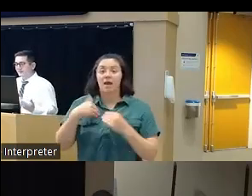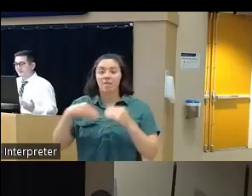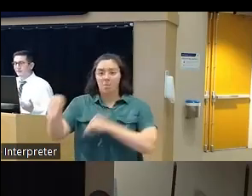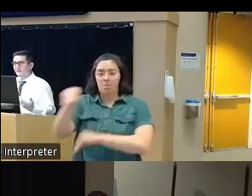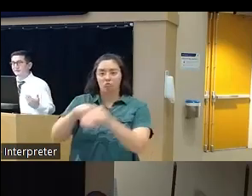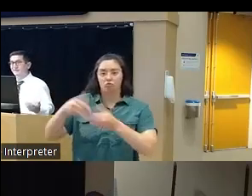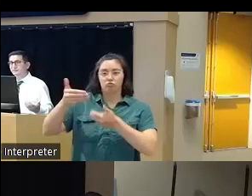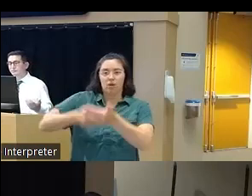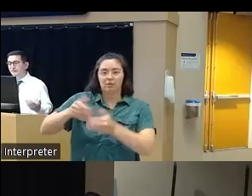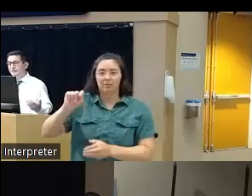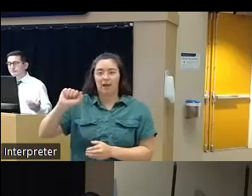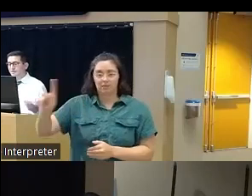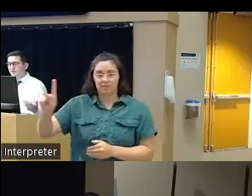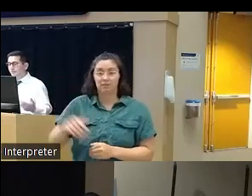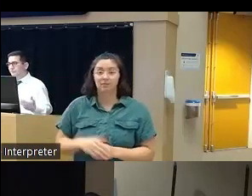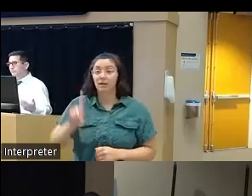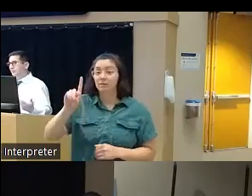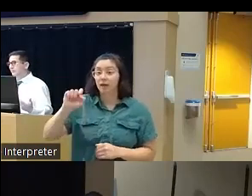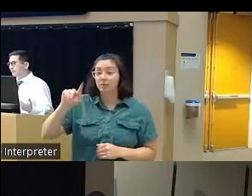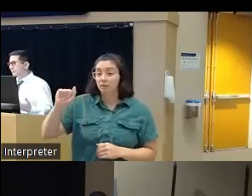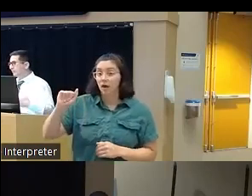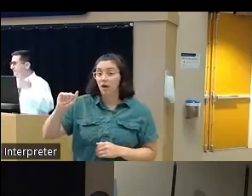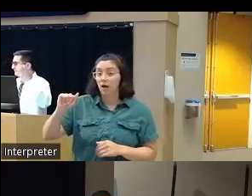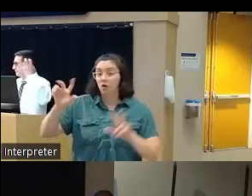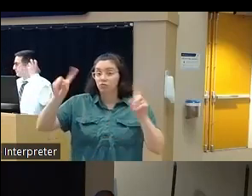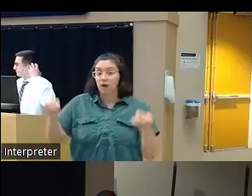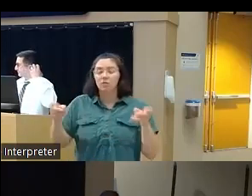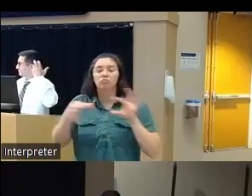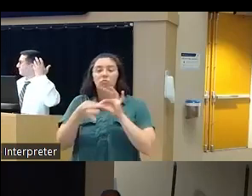task and they found that the Delta range was associated with motion processing which is